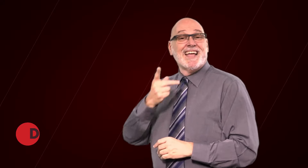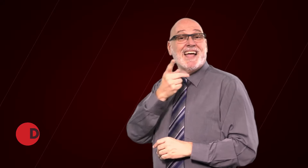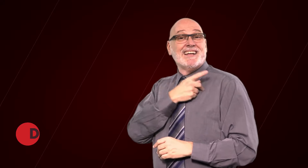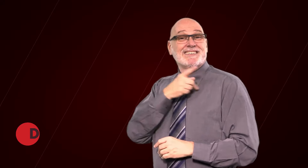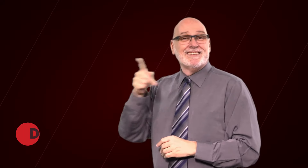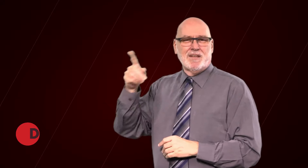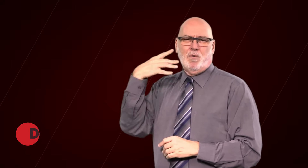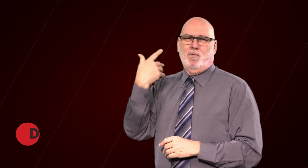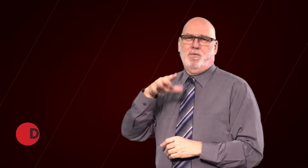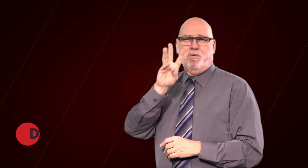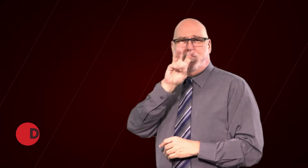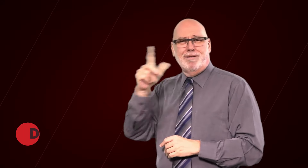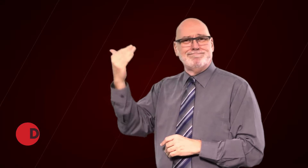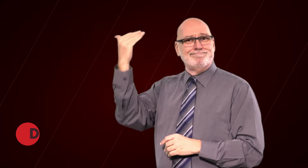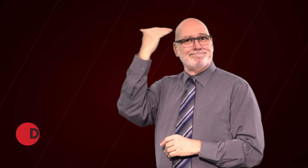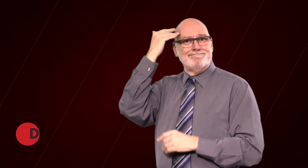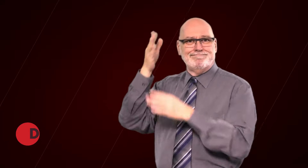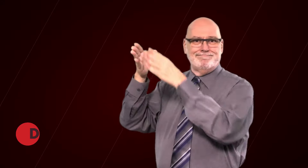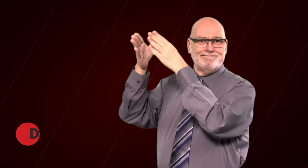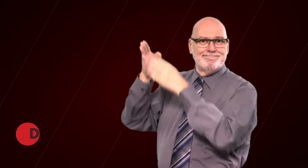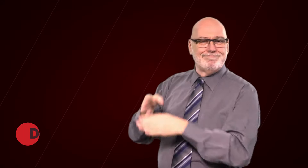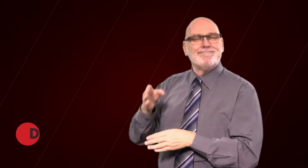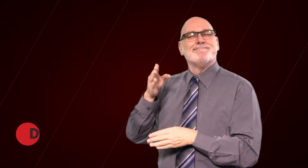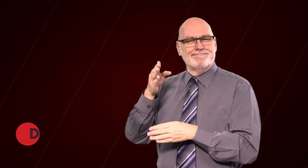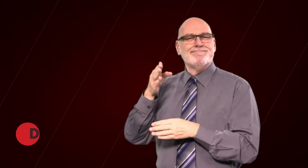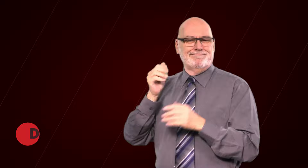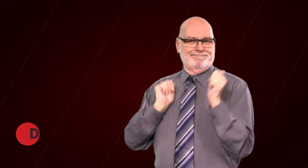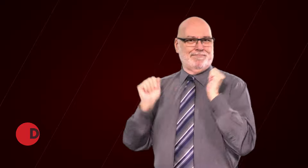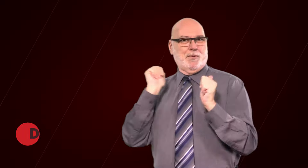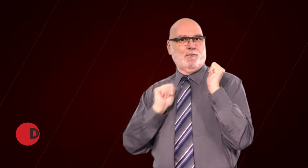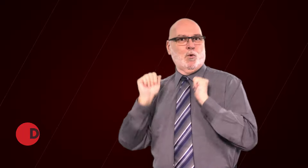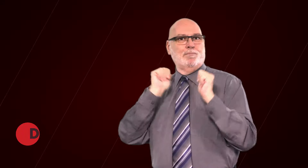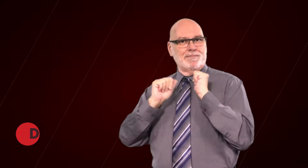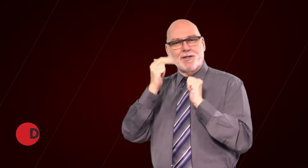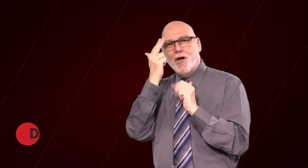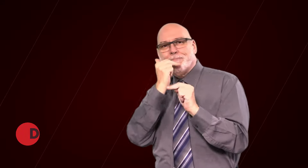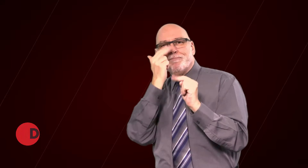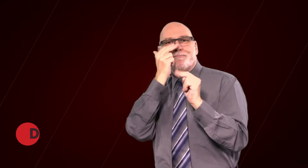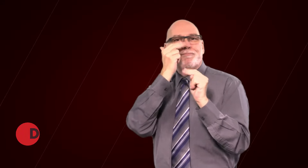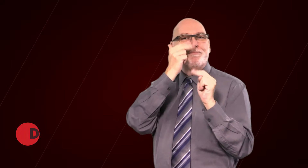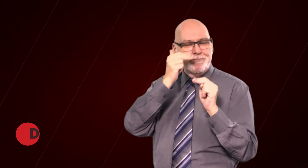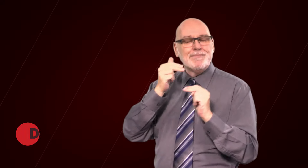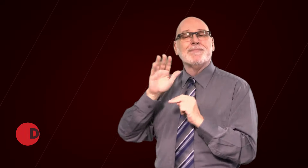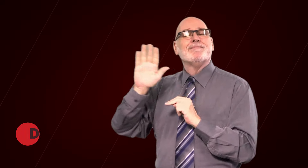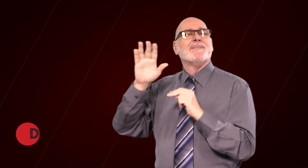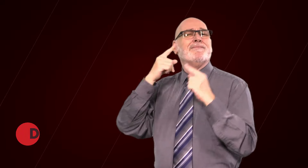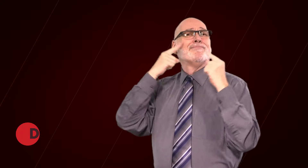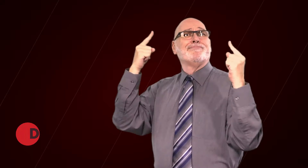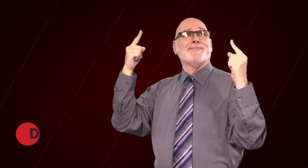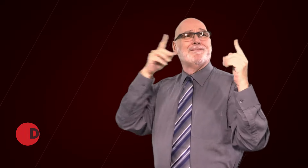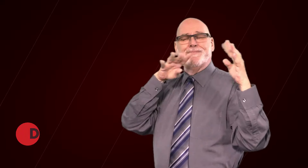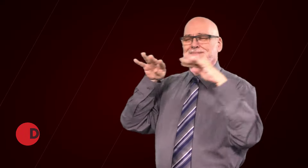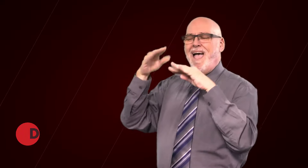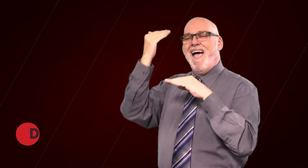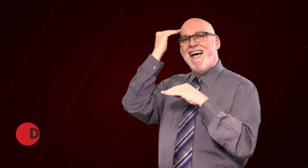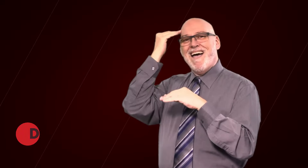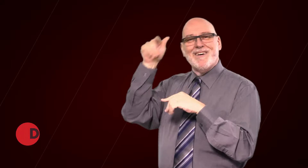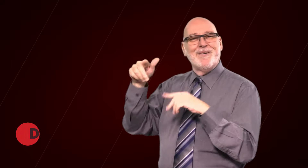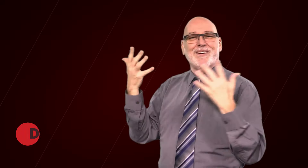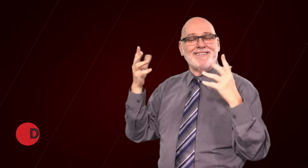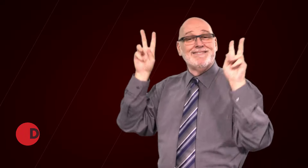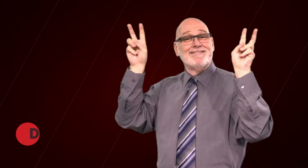Angela is known for her one-woman comedy performances,